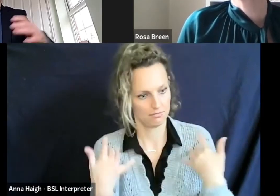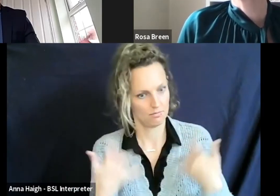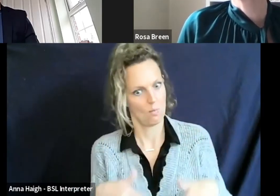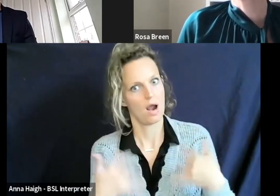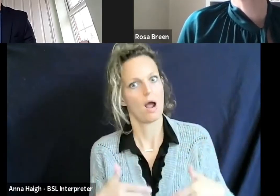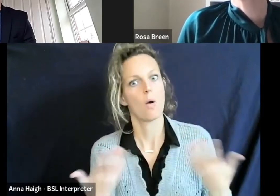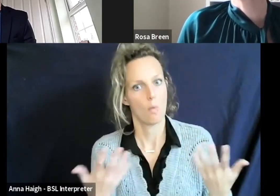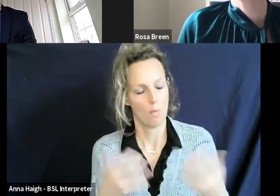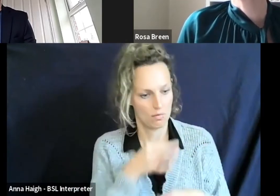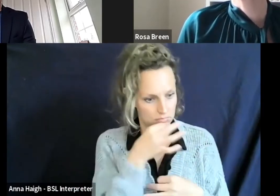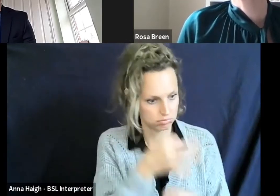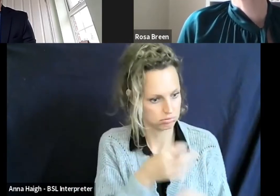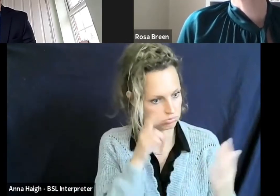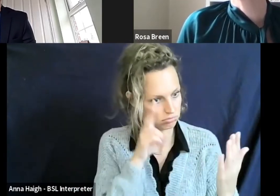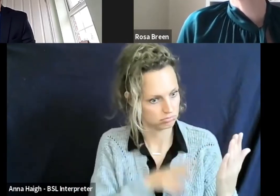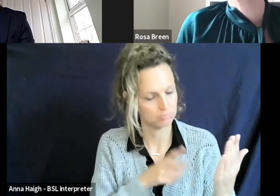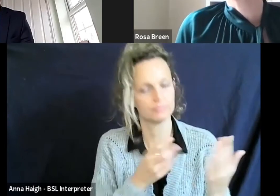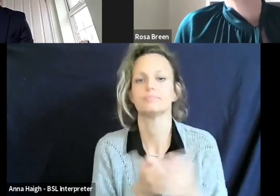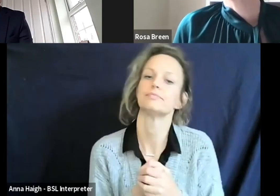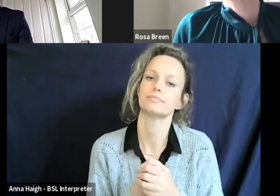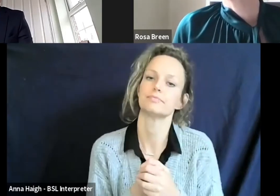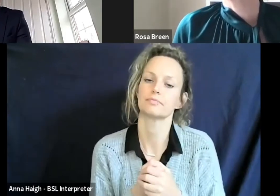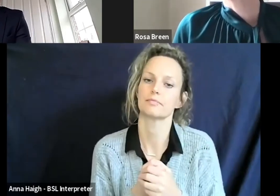So sometimes we can get literally hundreds and hundreds of applications for a role, and therefore it's